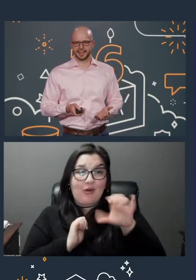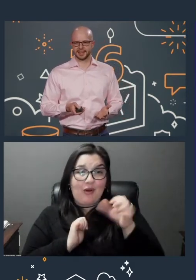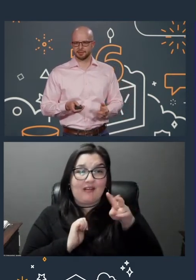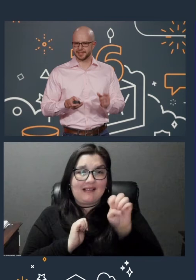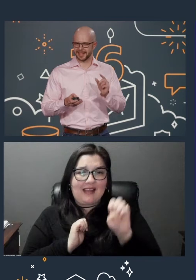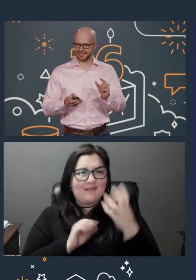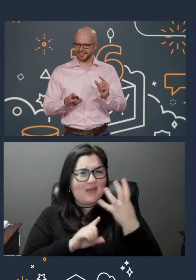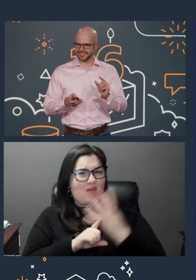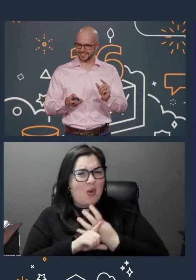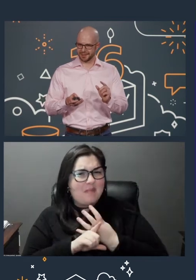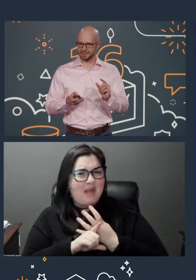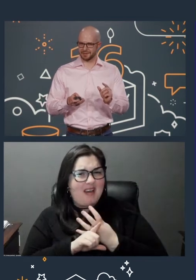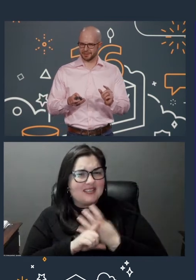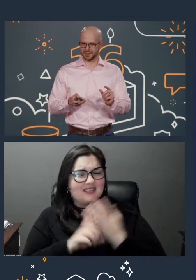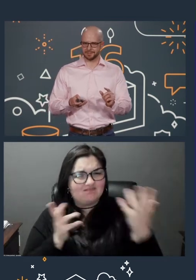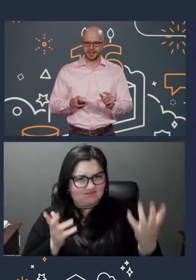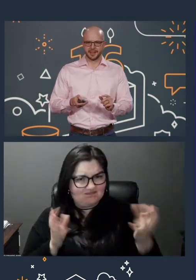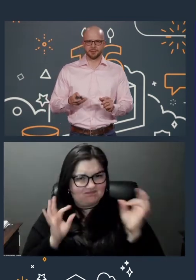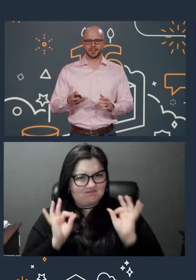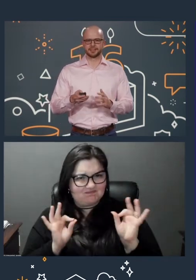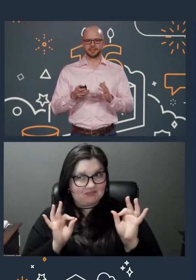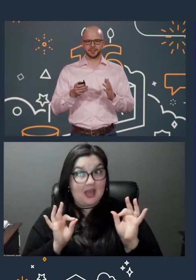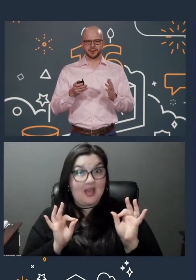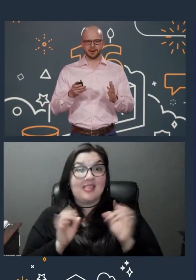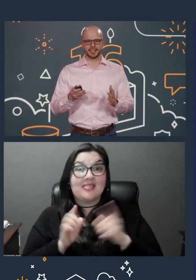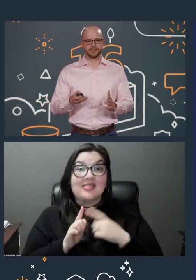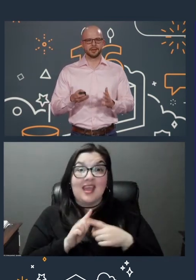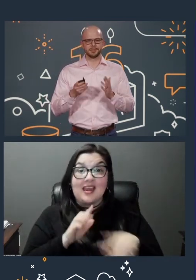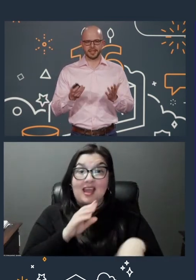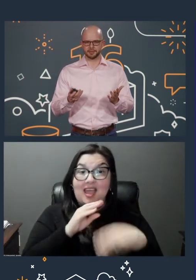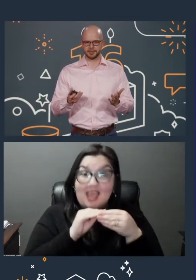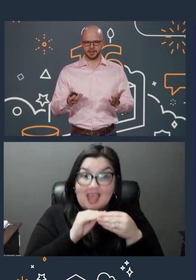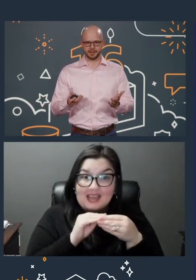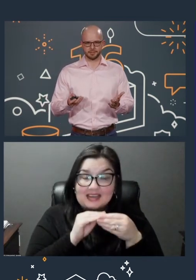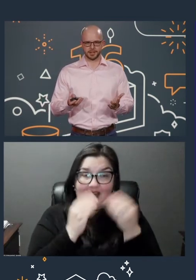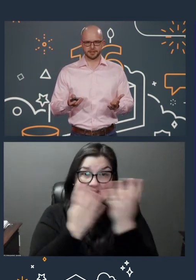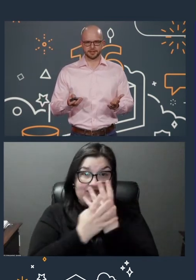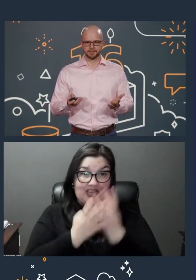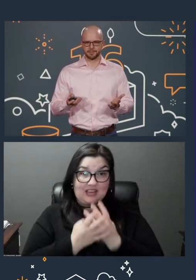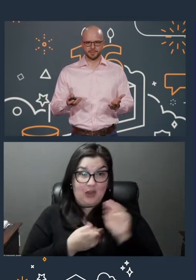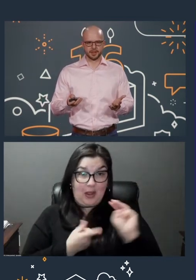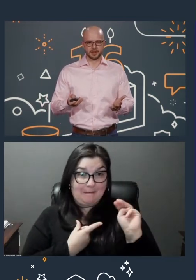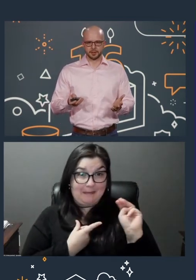And if we take this a step further, we can filter out even the medium sized objects.